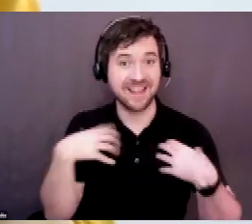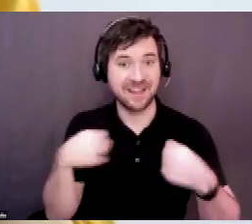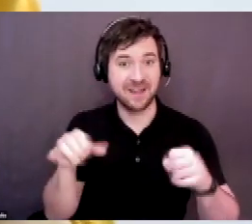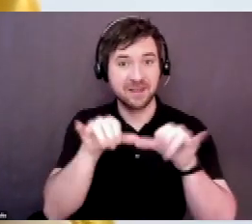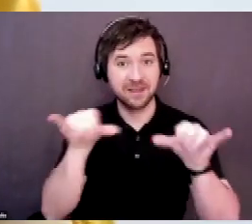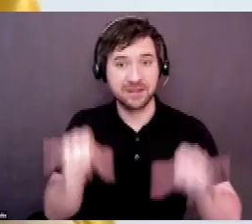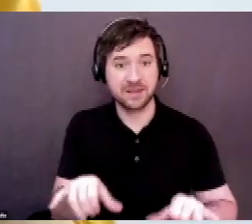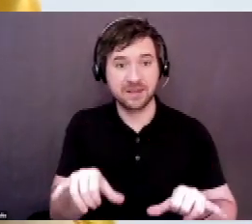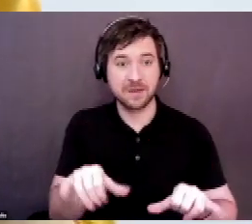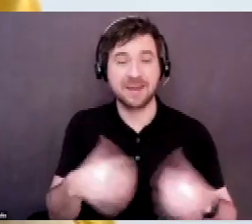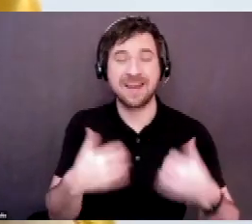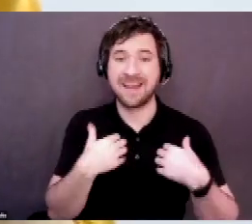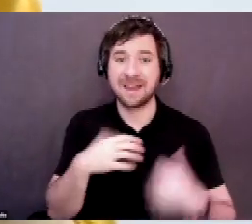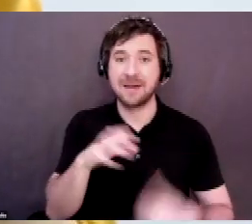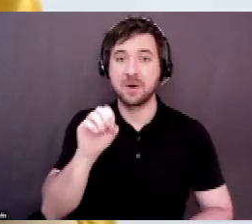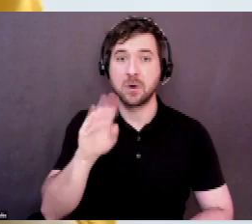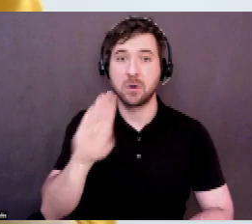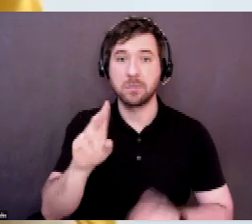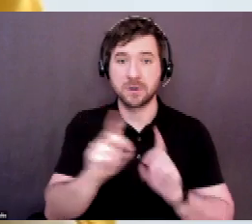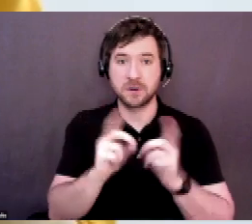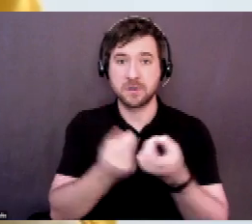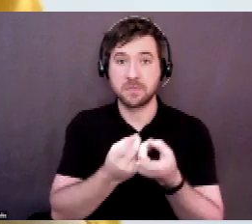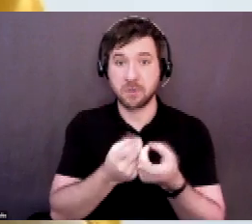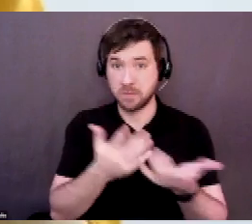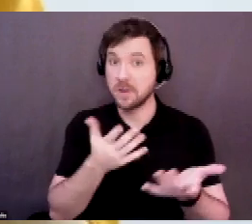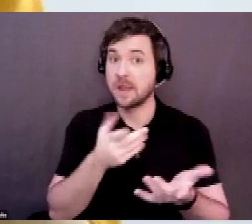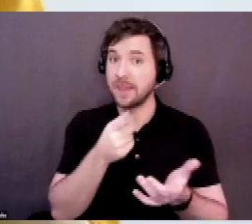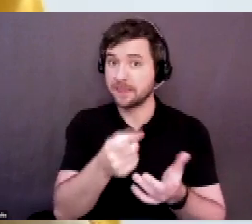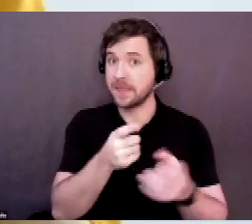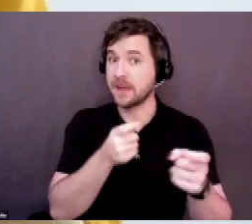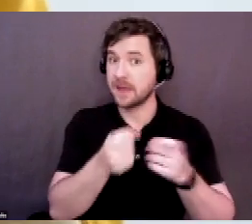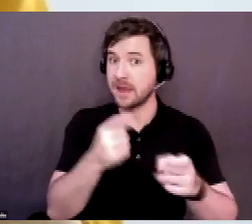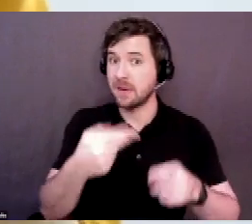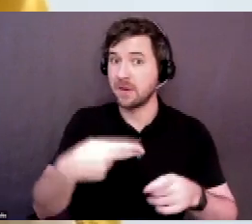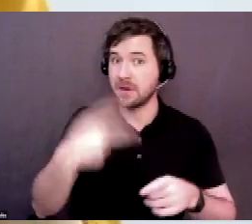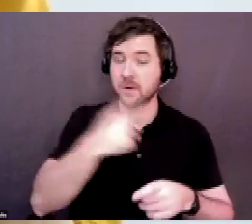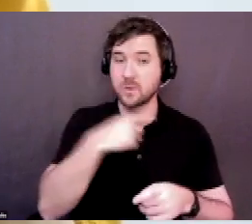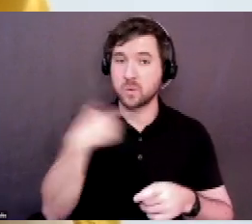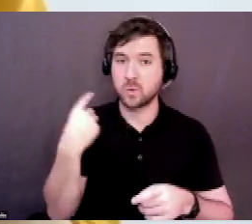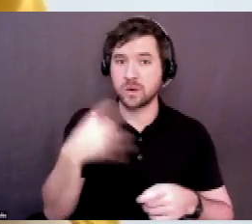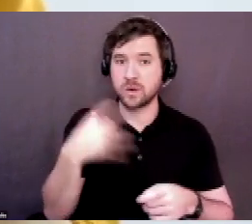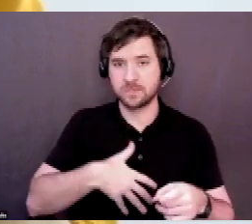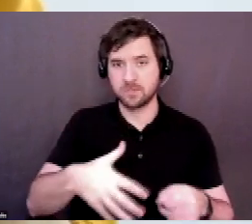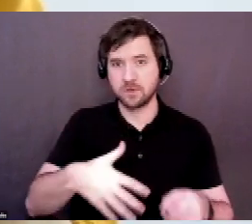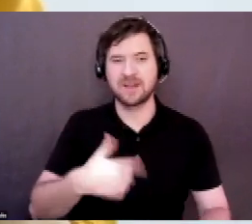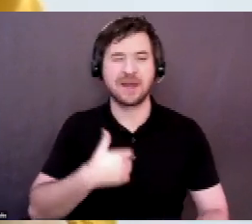an OB department that handles high risk pregnancies. And I know that may not be the case for everyone,